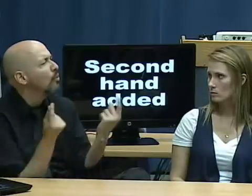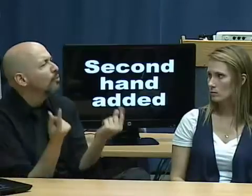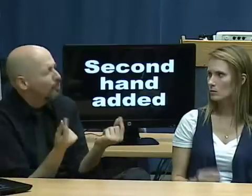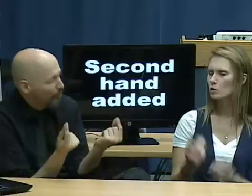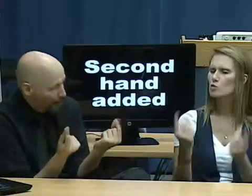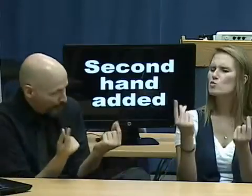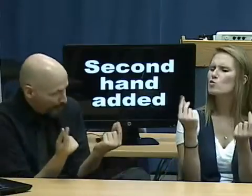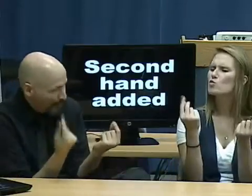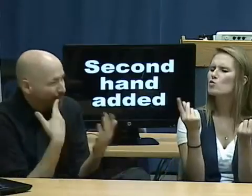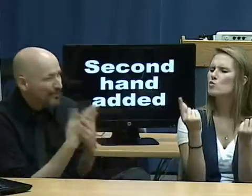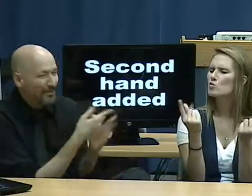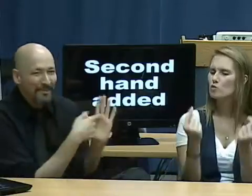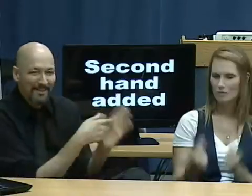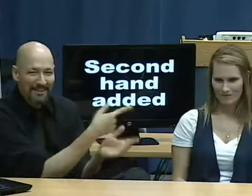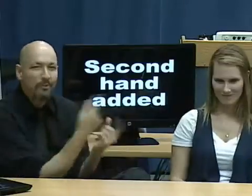#DO